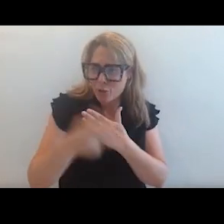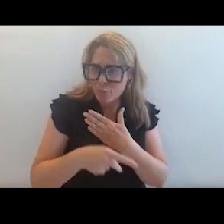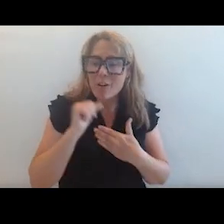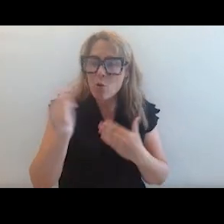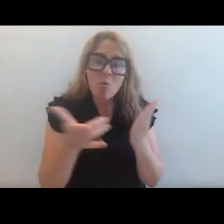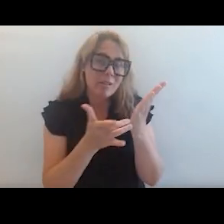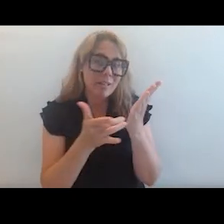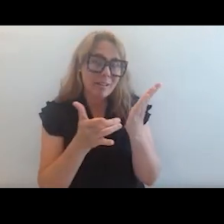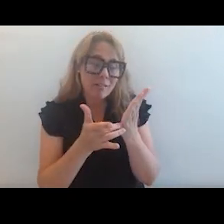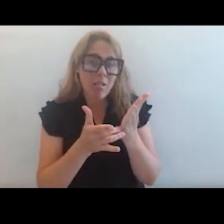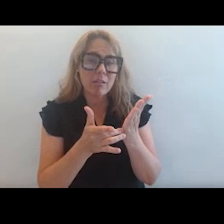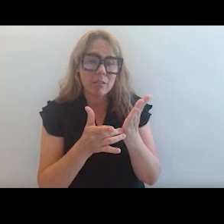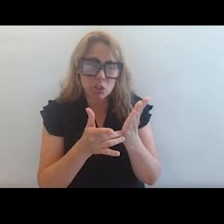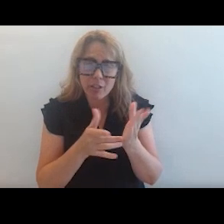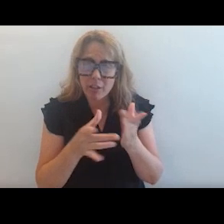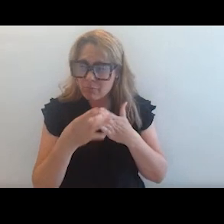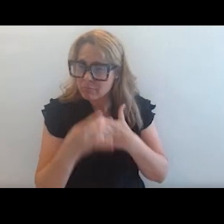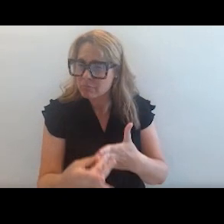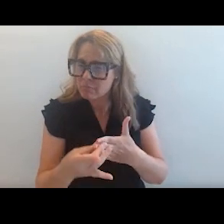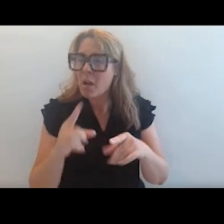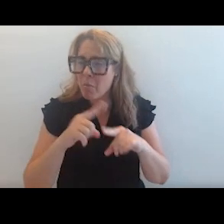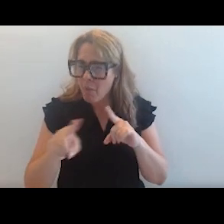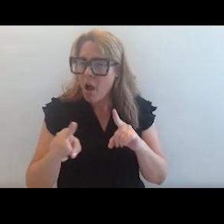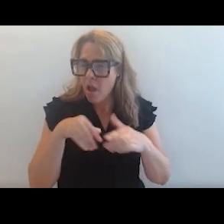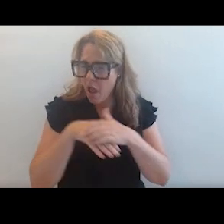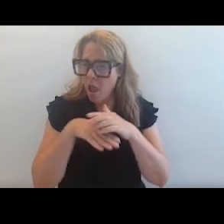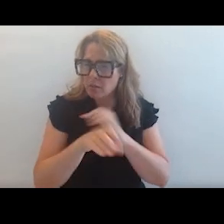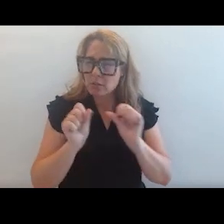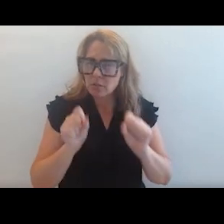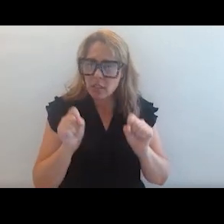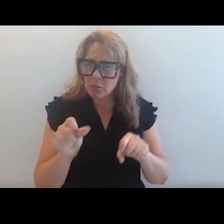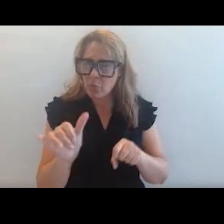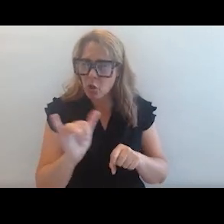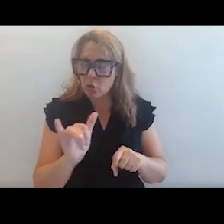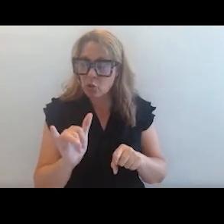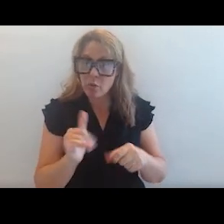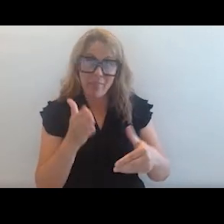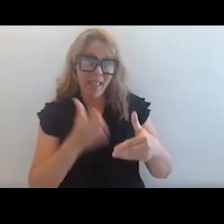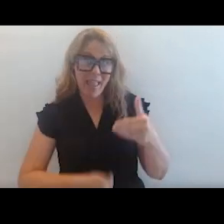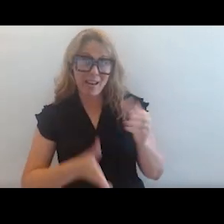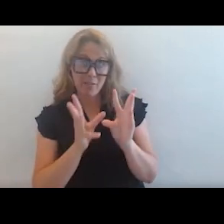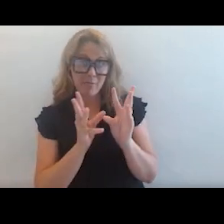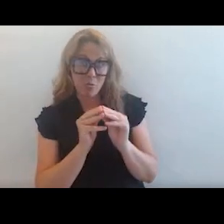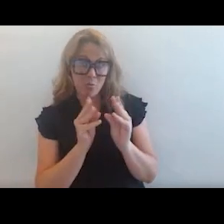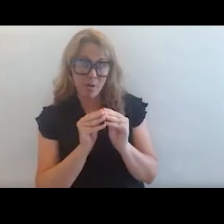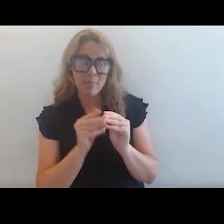that are not only technology-driven but also accessible. By the end of this webinar,